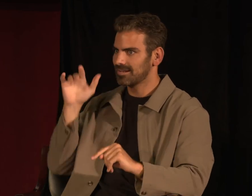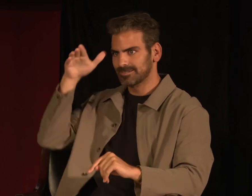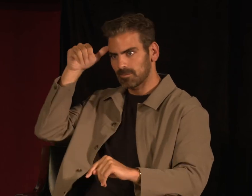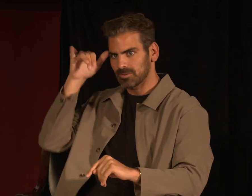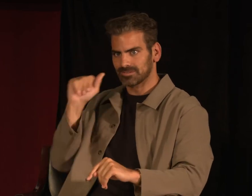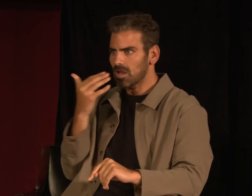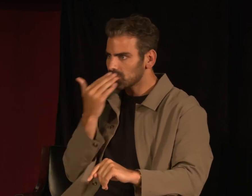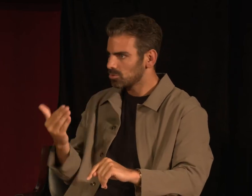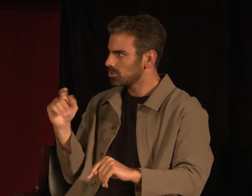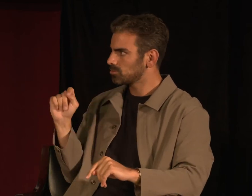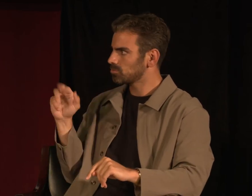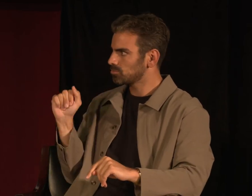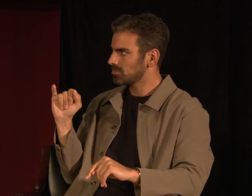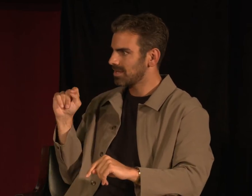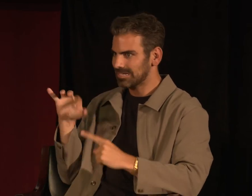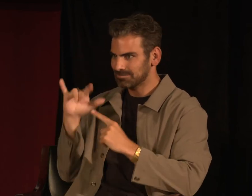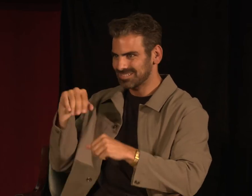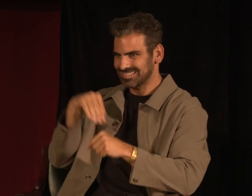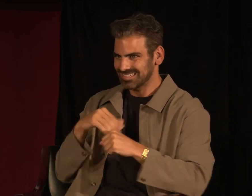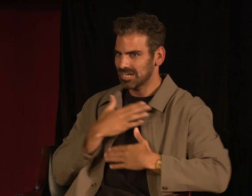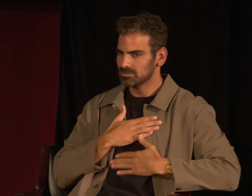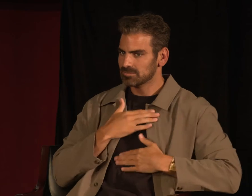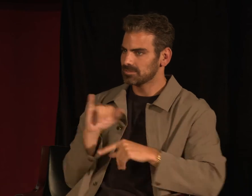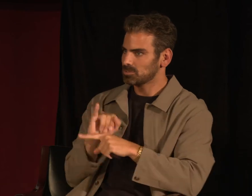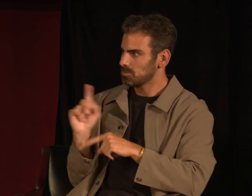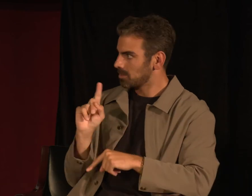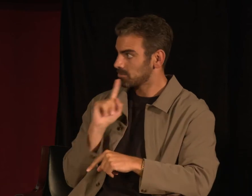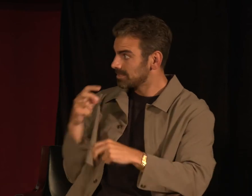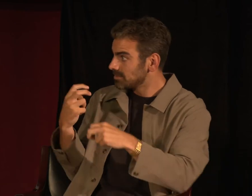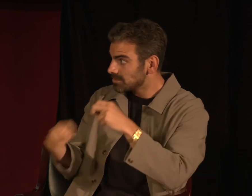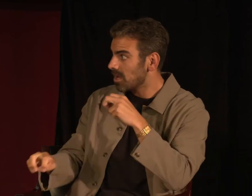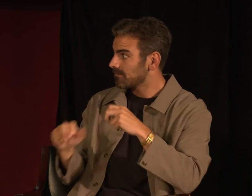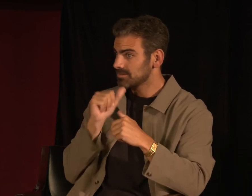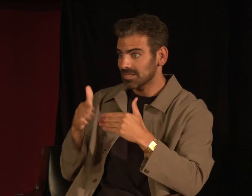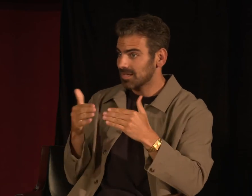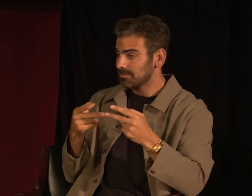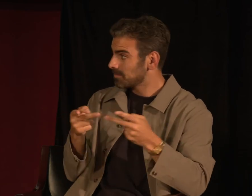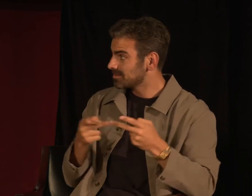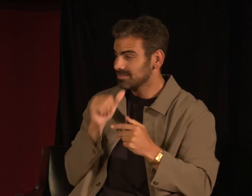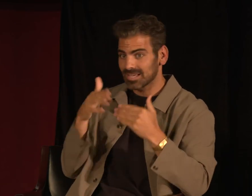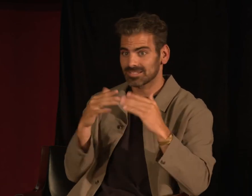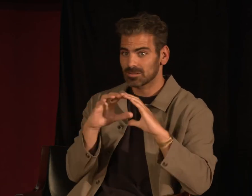But I've really learned that being stubborn is an incredibly good trait in the entertainment industry, where it's